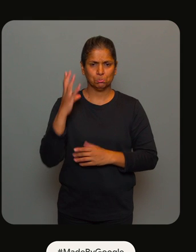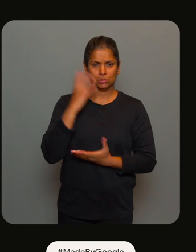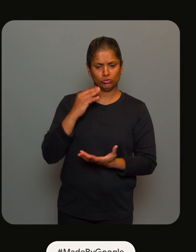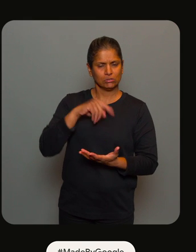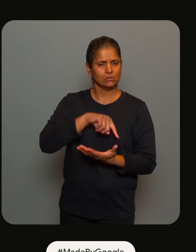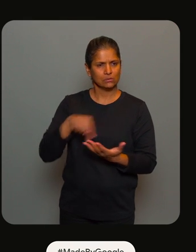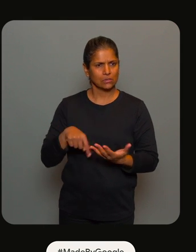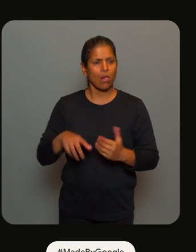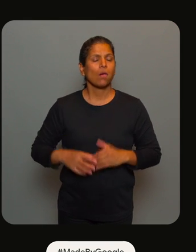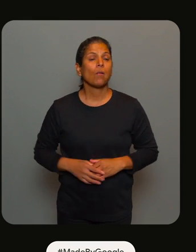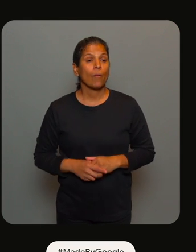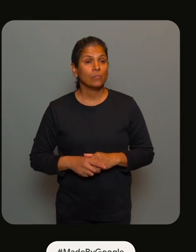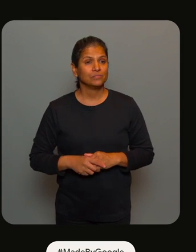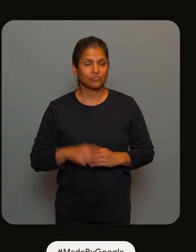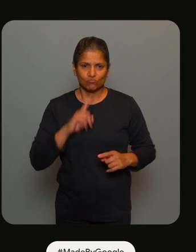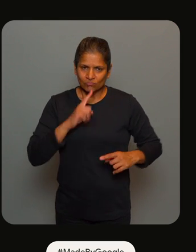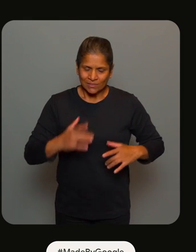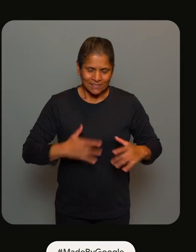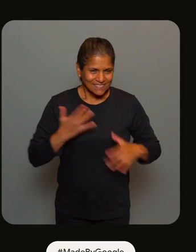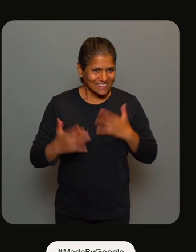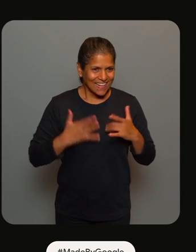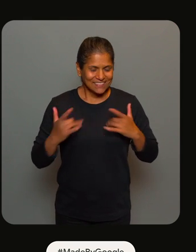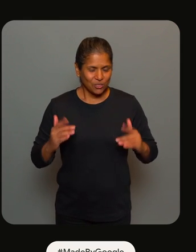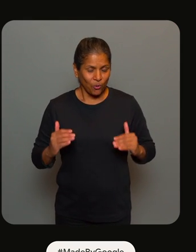And we’re excited to advance the Pixel computing experience this